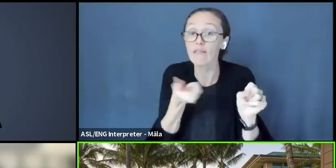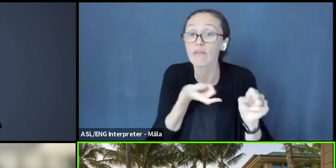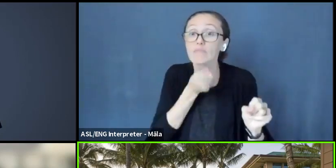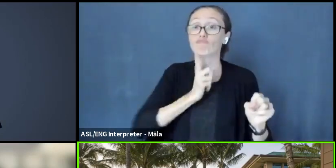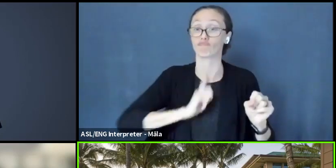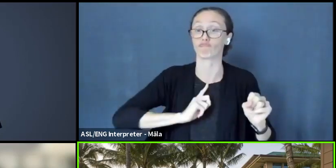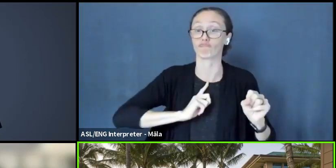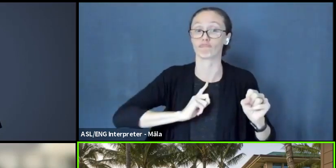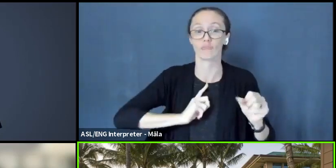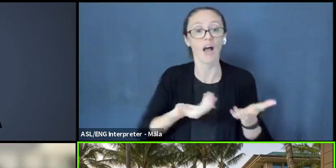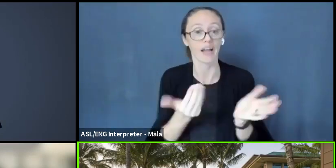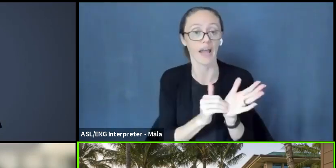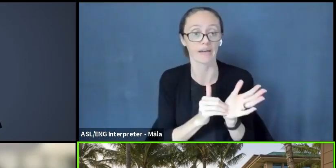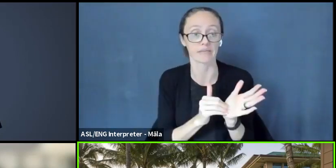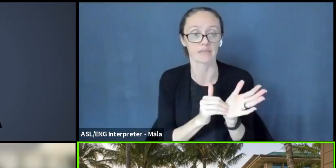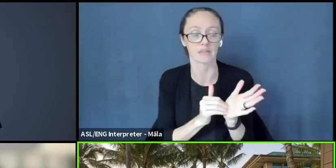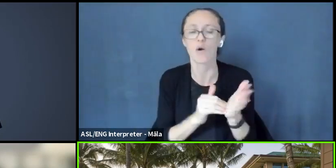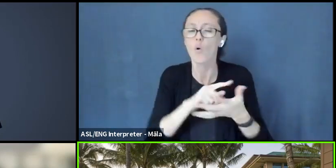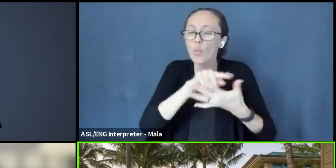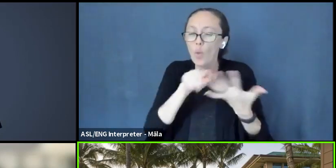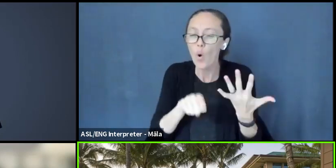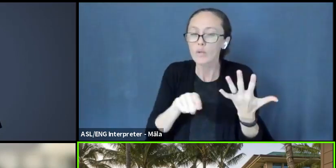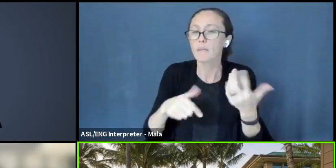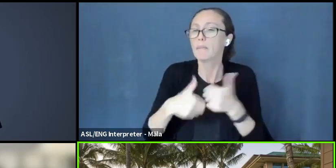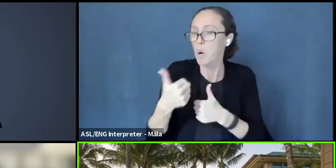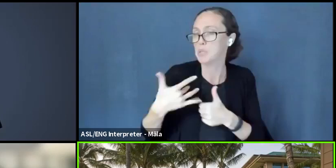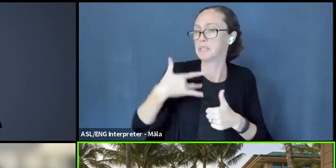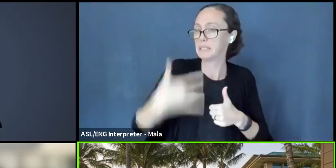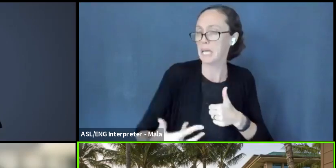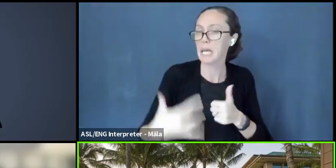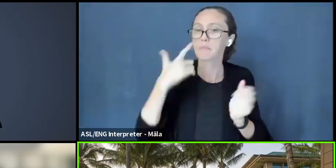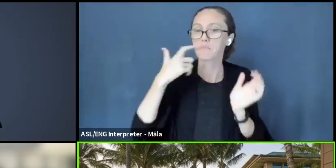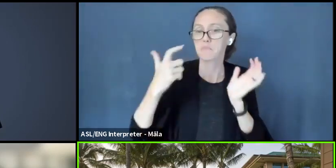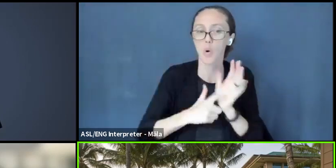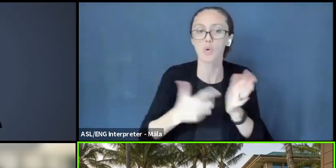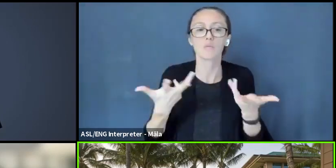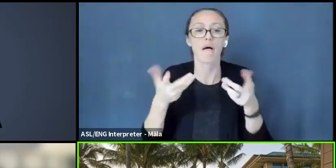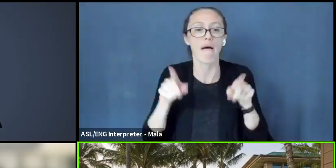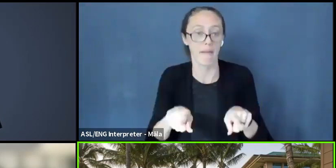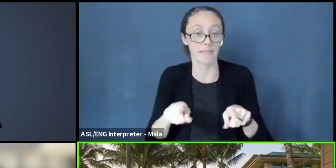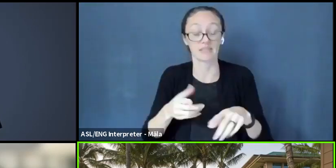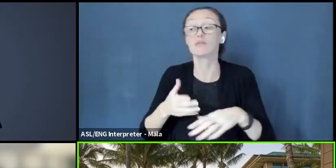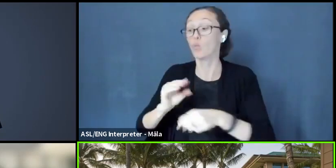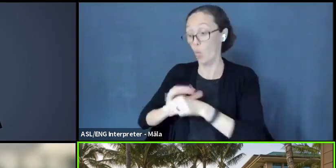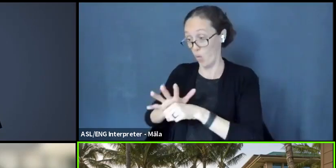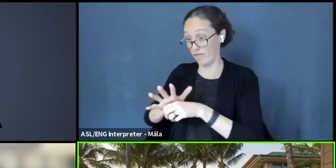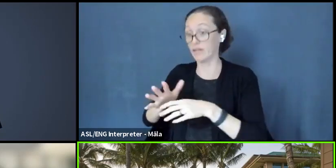Those are definitely the most common longterm side effects of Covid.